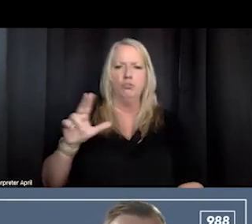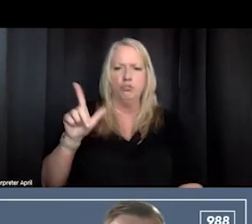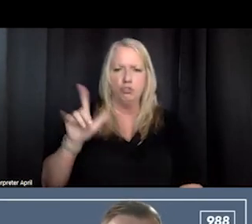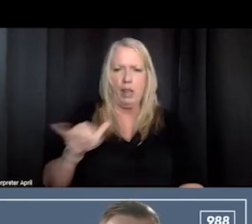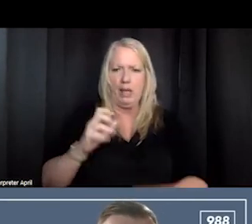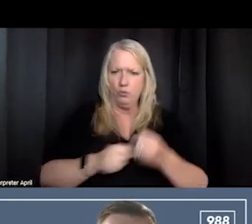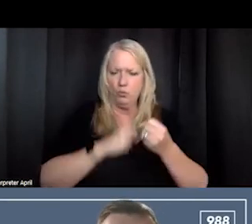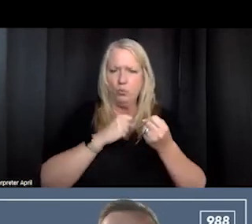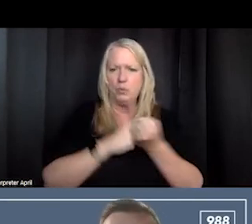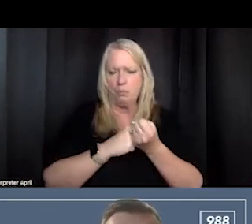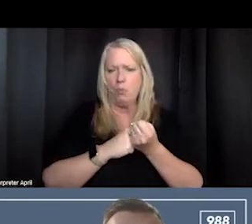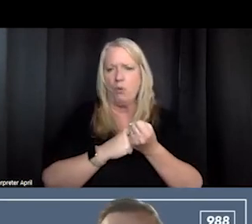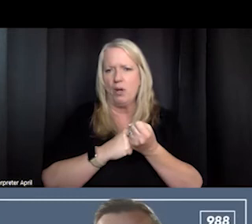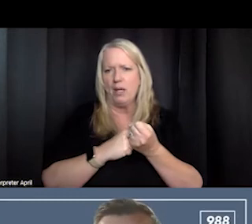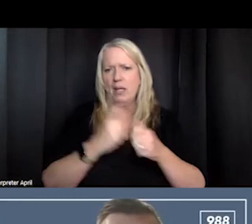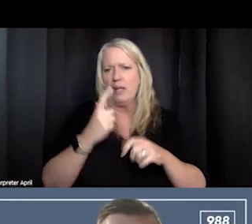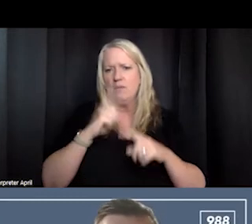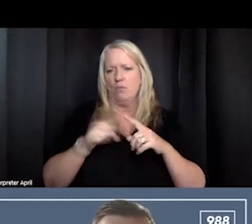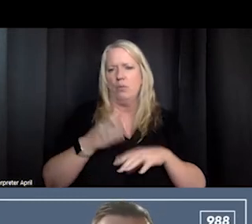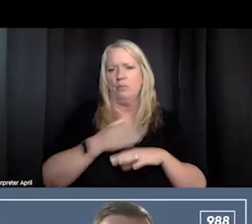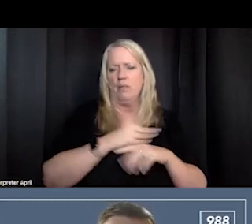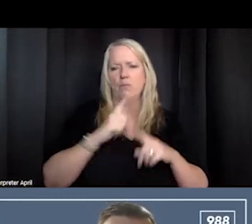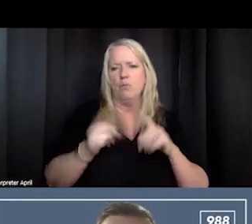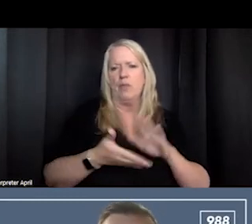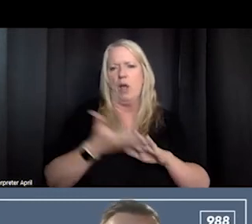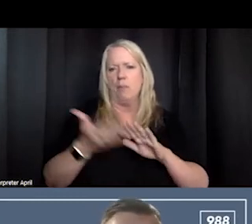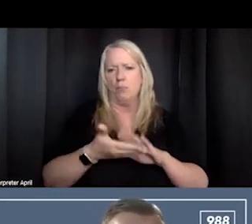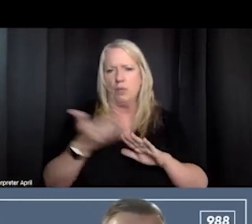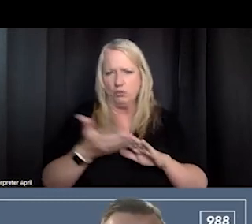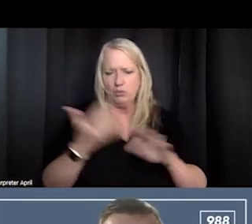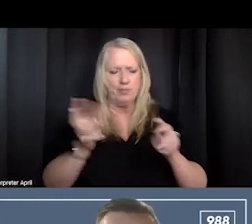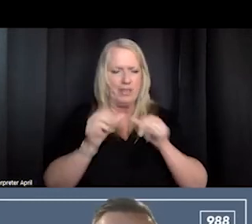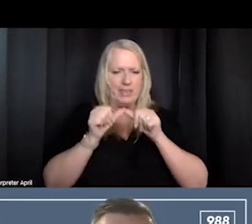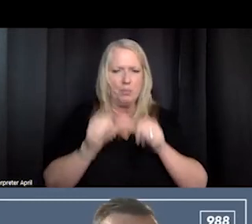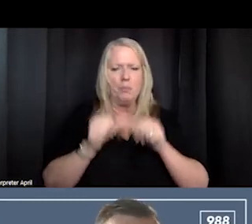AND, ENHANCED OPERATIONAL CAPACITY ANDCONTINUING TO ADVANCE READINESS